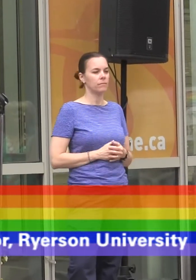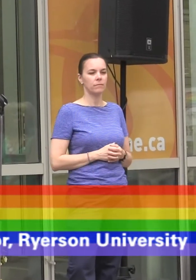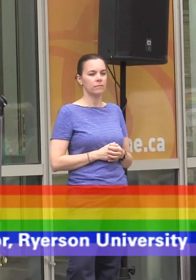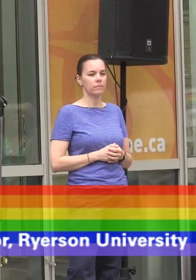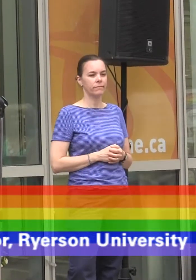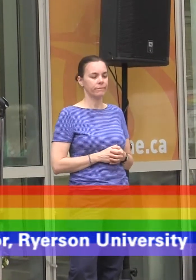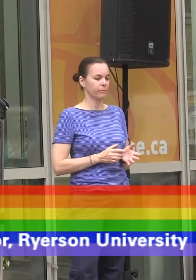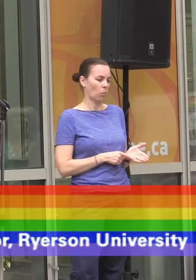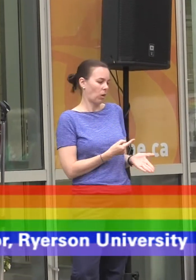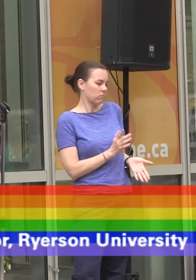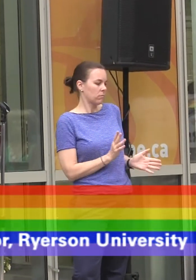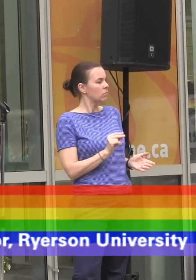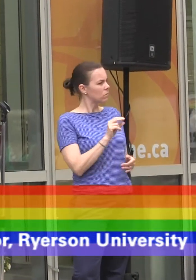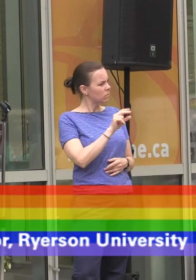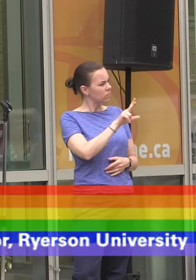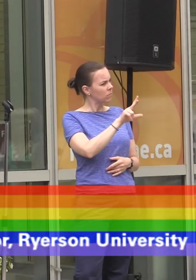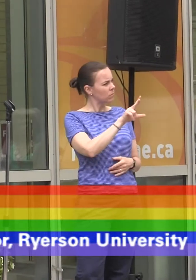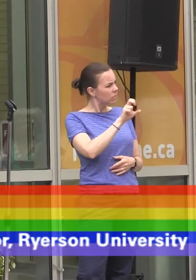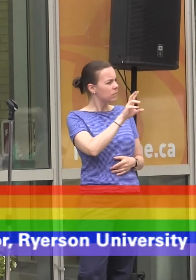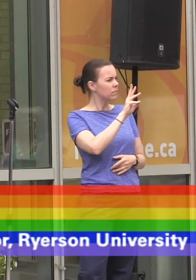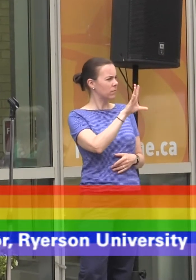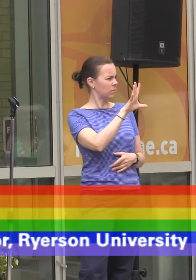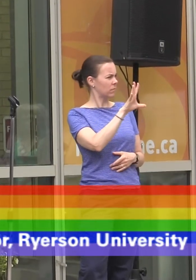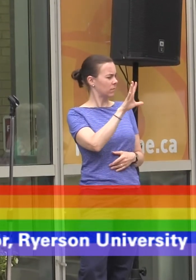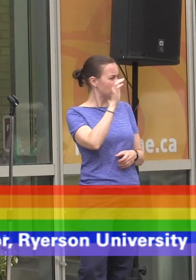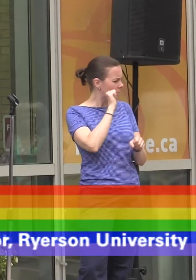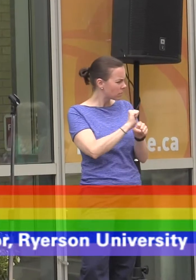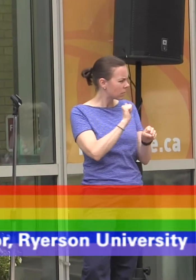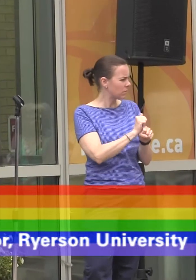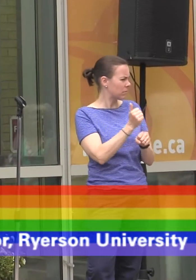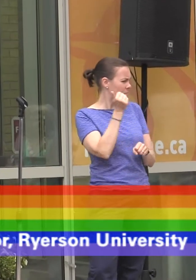This is 365 working part of our lives